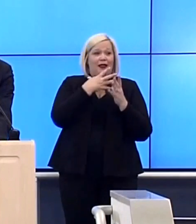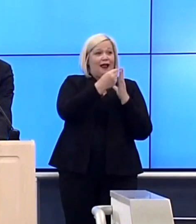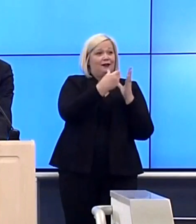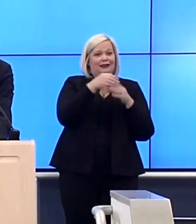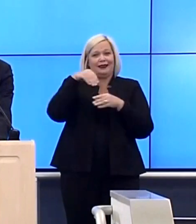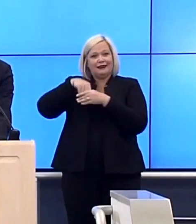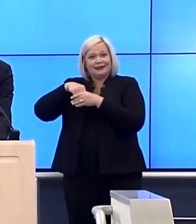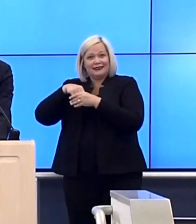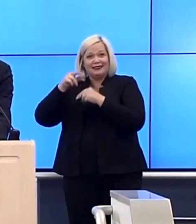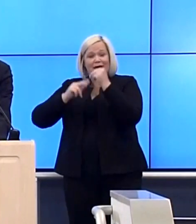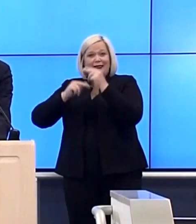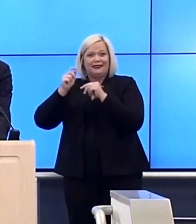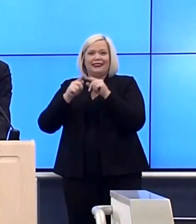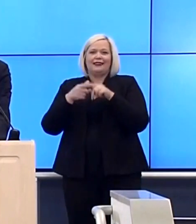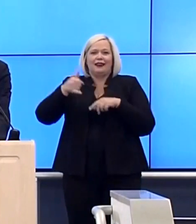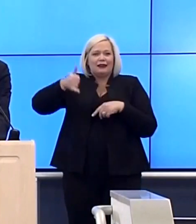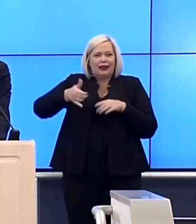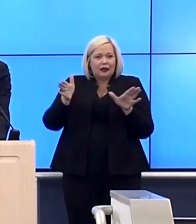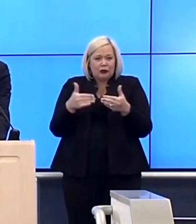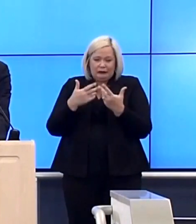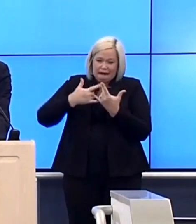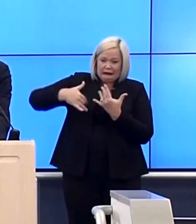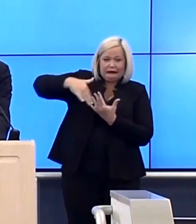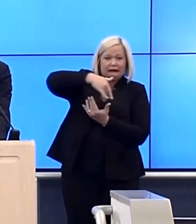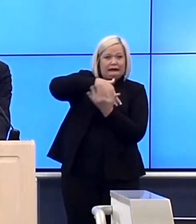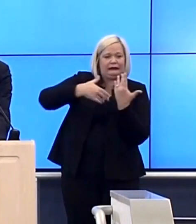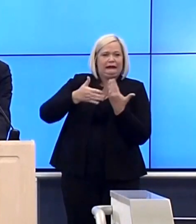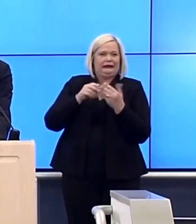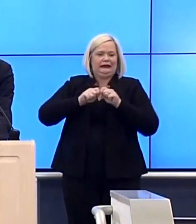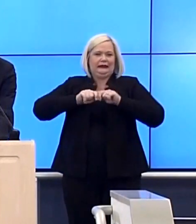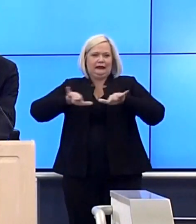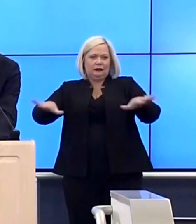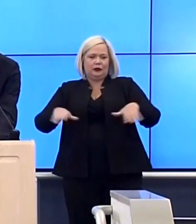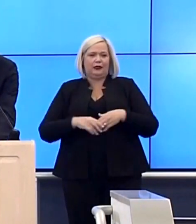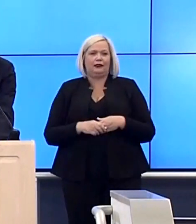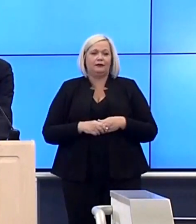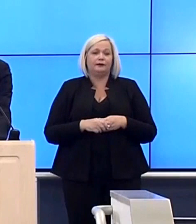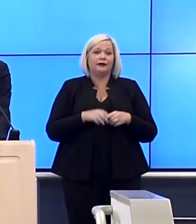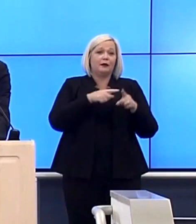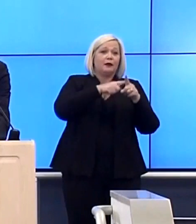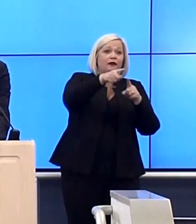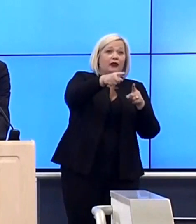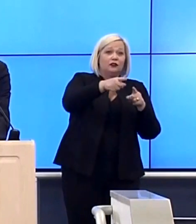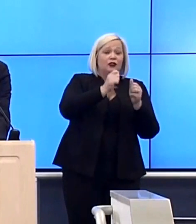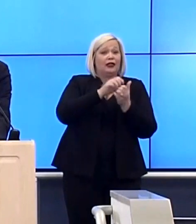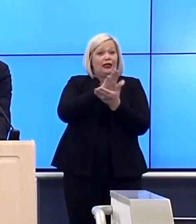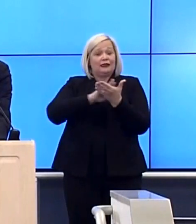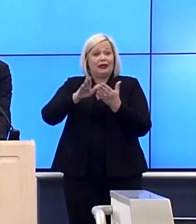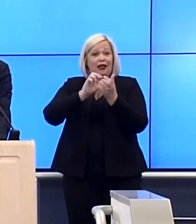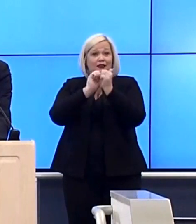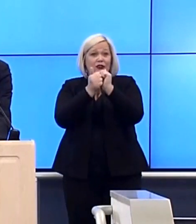INVOLVE HIGH LEVELS OF CONTACT AND EXHALL LAYINGS AND WHERE AND EXHALL LAYINGS AND WHERE INDIVIDUALS MOVE FROM OUTDOORS INDIVIDUALS MOVE FROM OUTDOORS TO INDOORS LIKE LOCKERROOMS AND TO INDOORS LIKE LOCKERROOMS AND VANS.